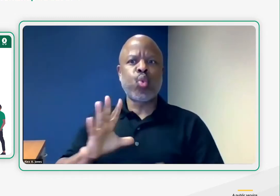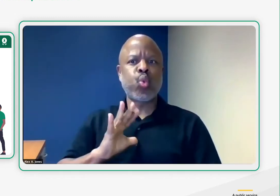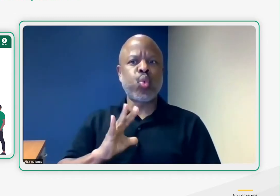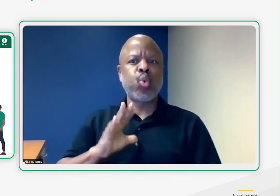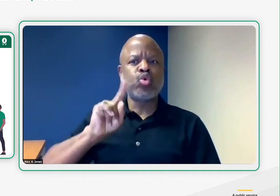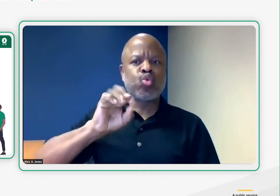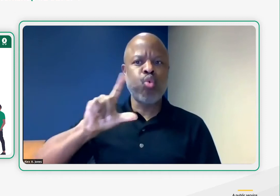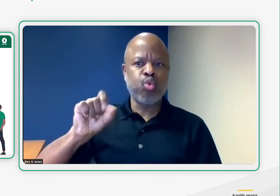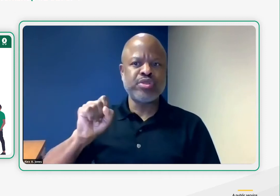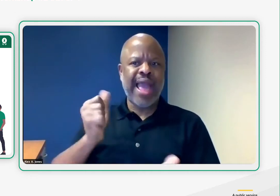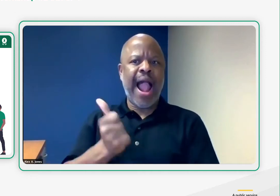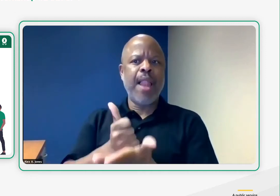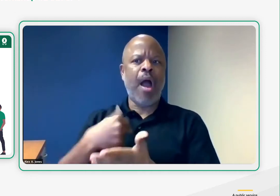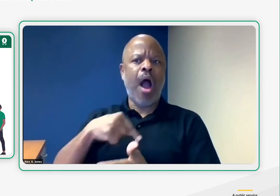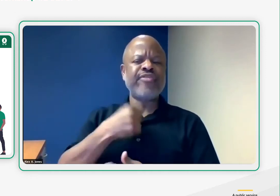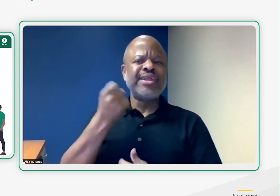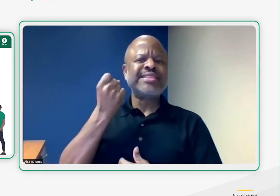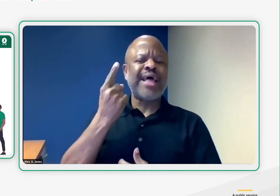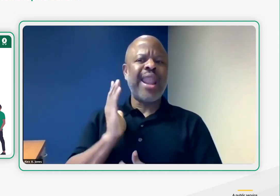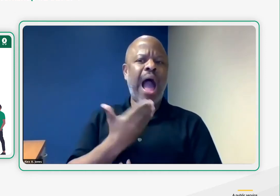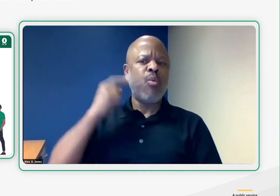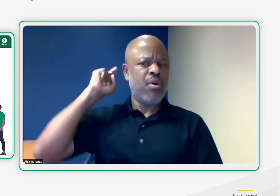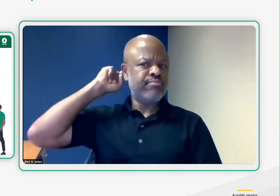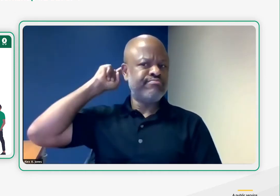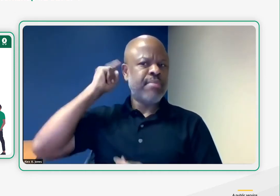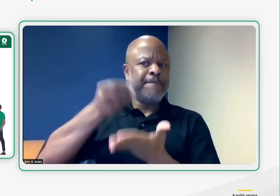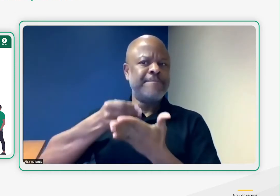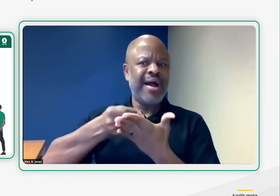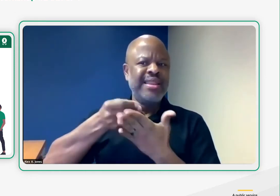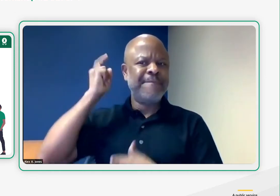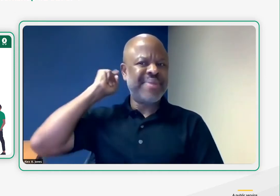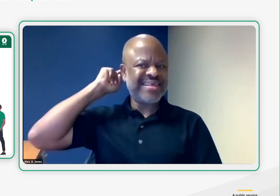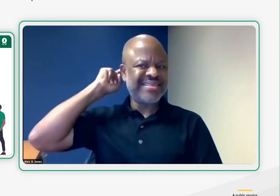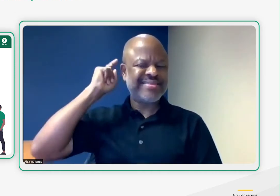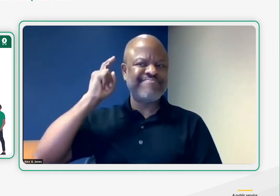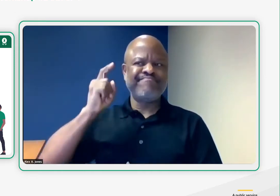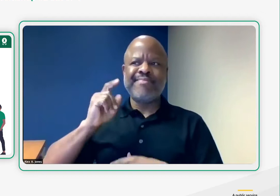And also the different tools available to us, specifically, that influence our biases